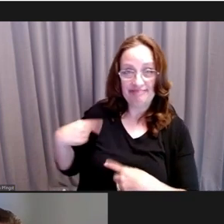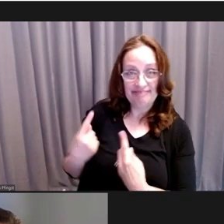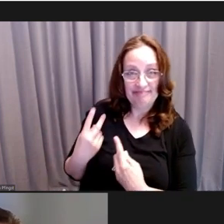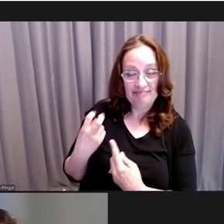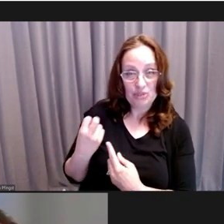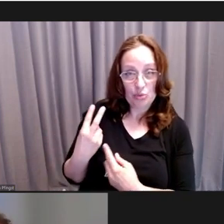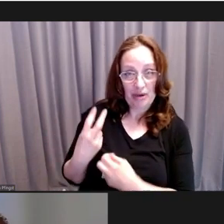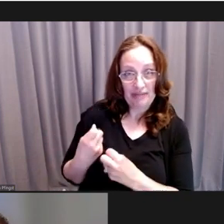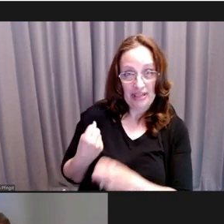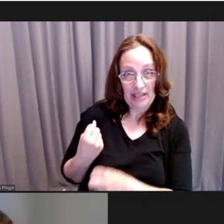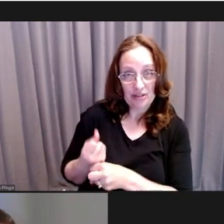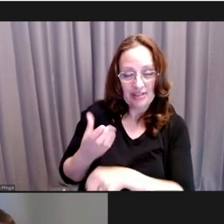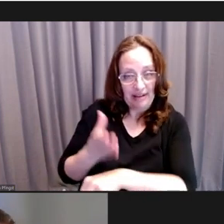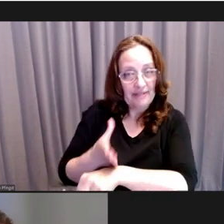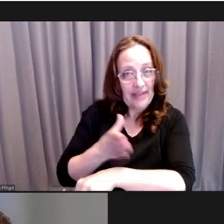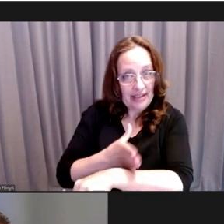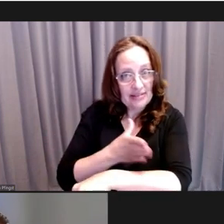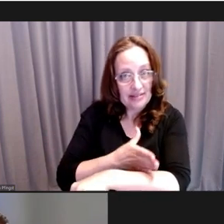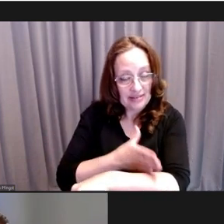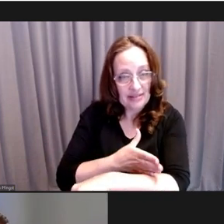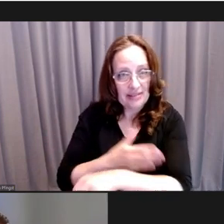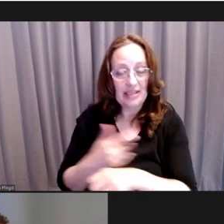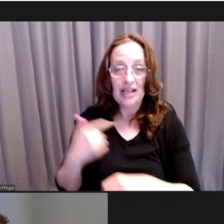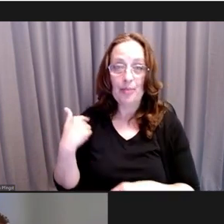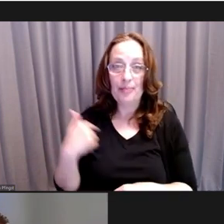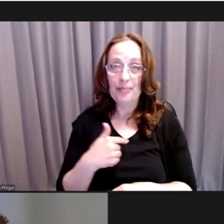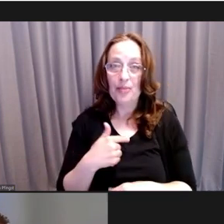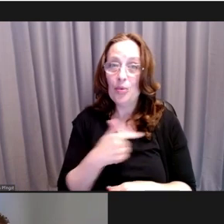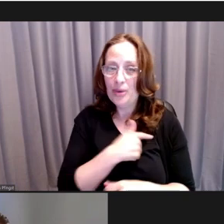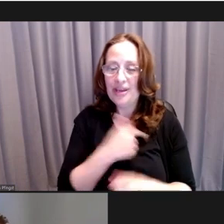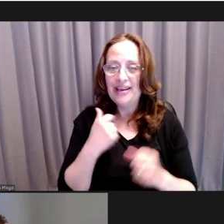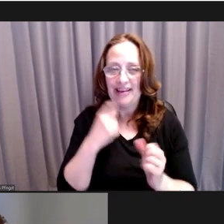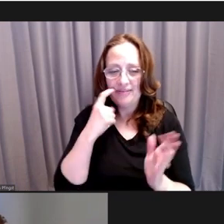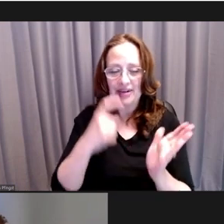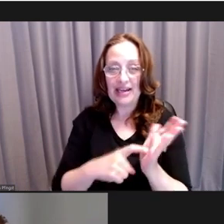Not just in terms of the genes that we're aware of, but how that testing gets done.